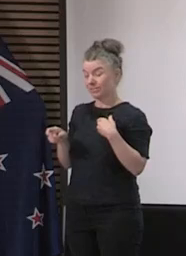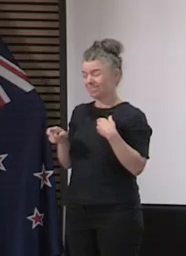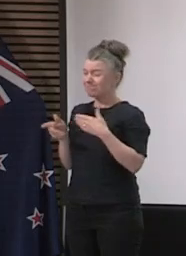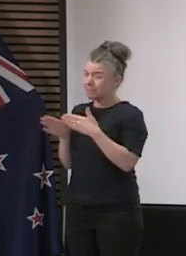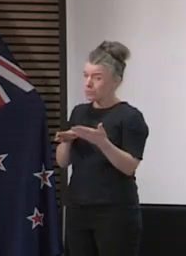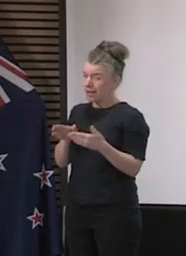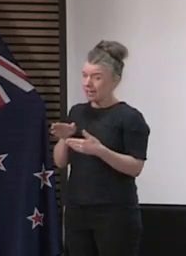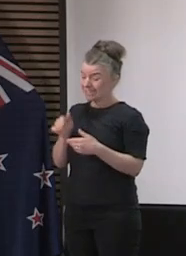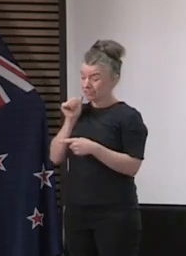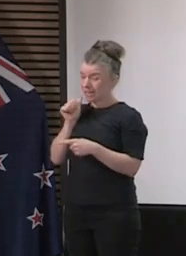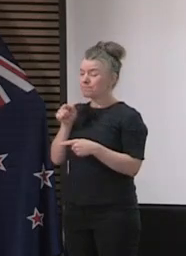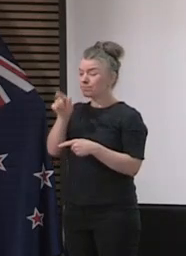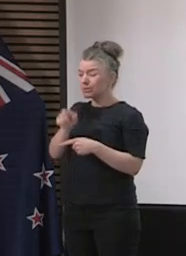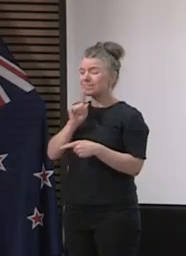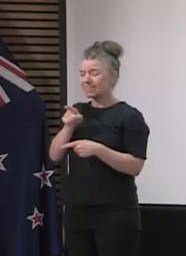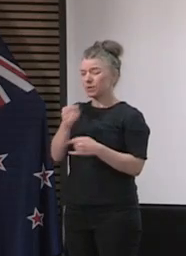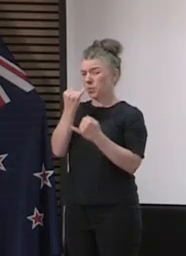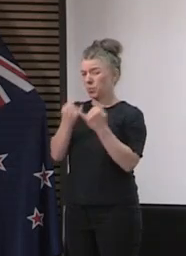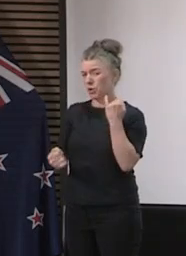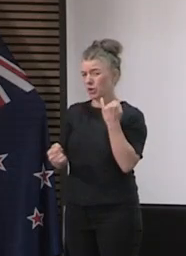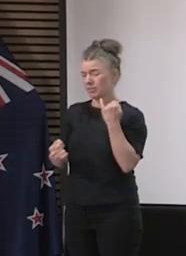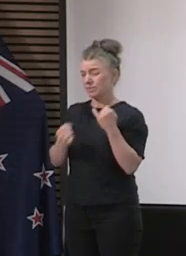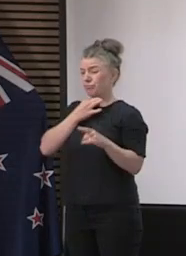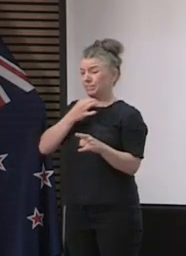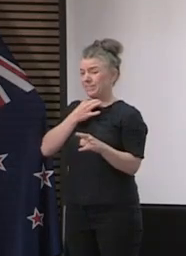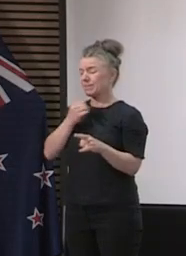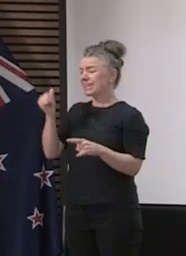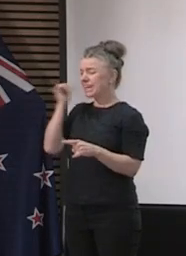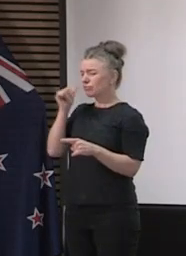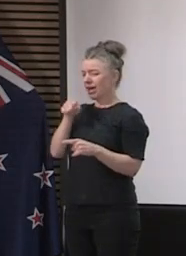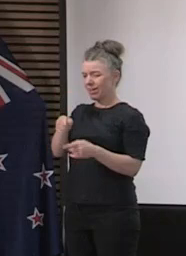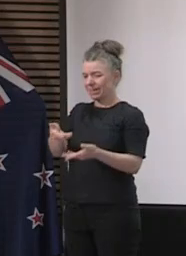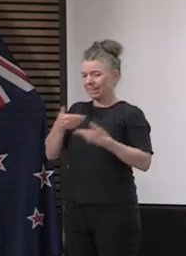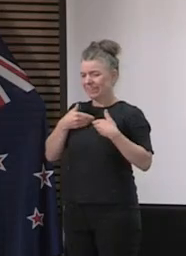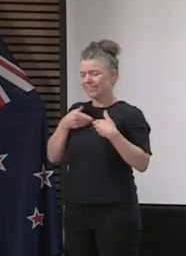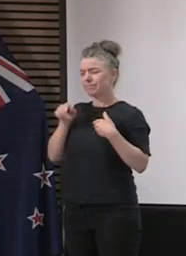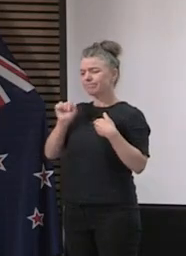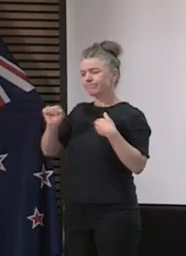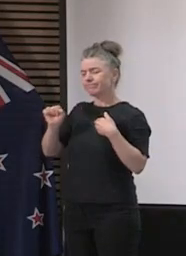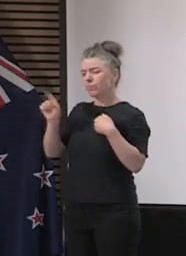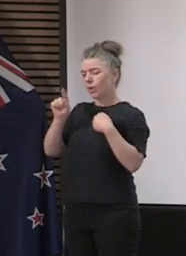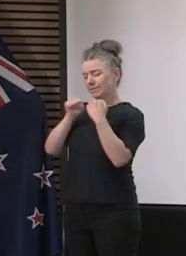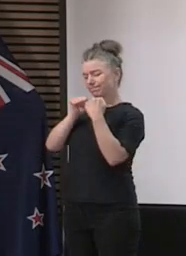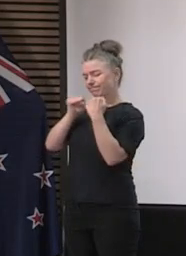yesterday, the information I have - had was that the person who has subsequently died was